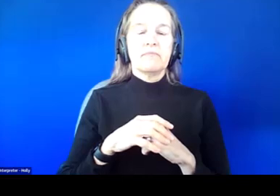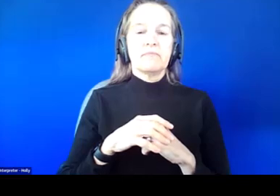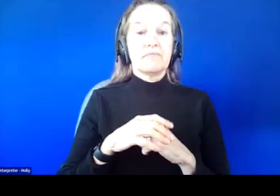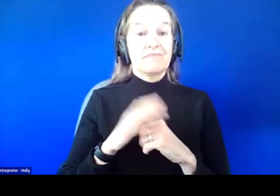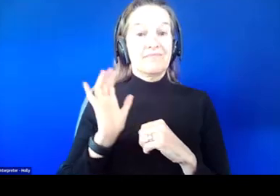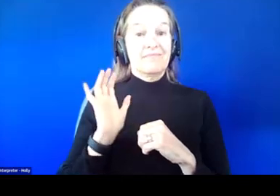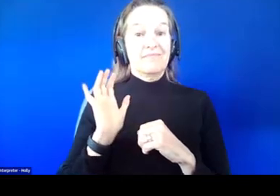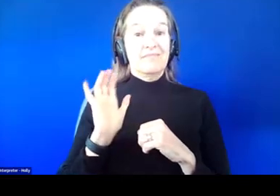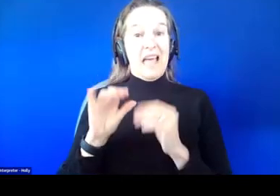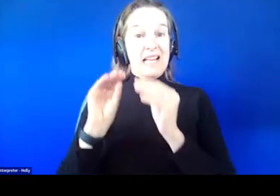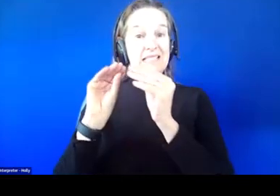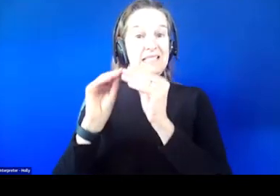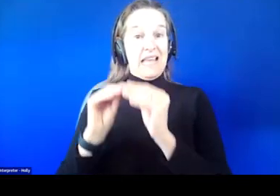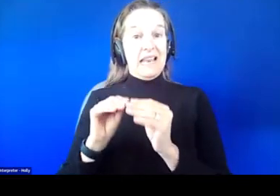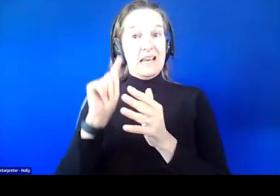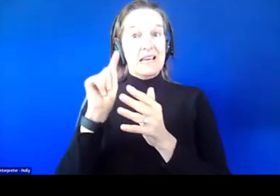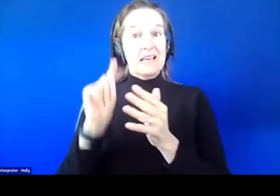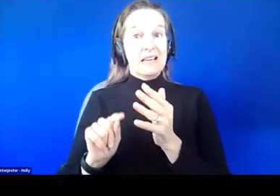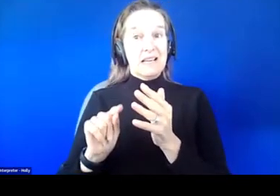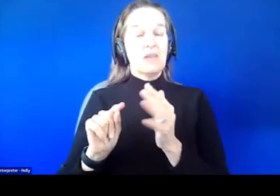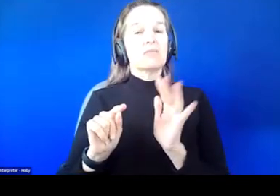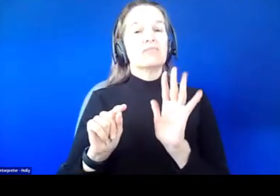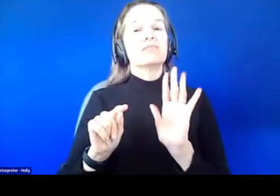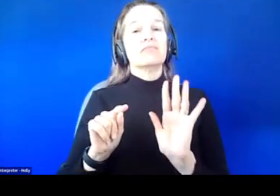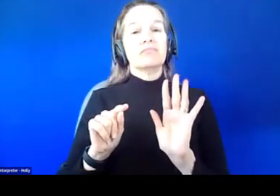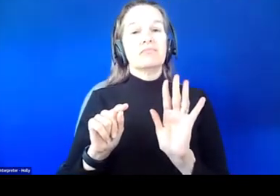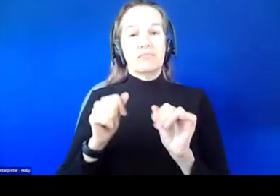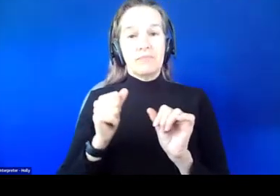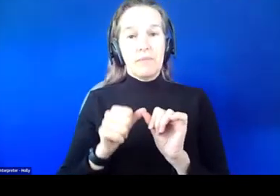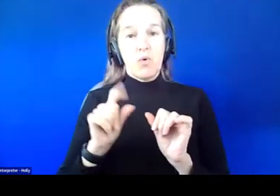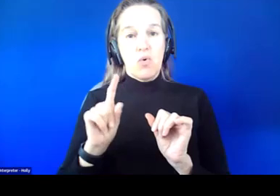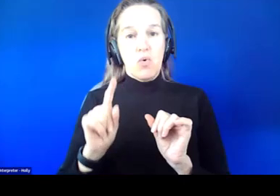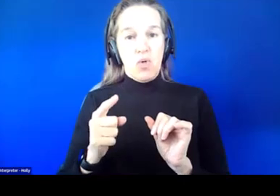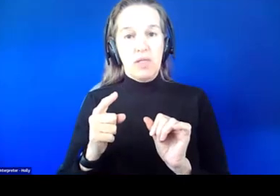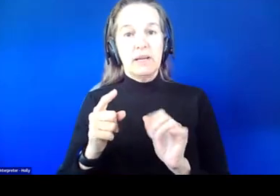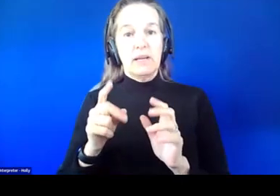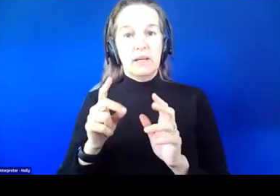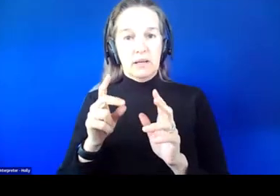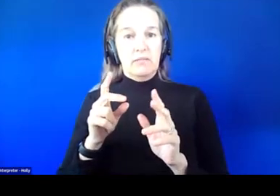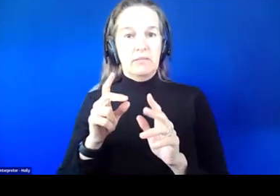reflects only the MFP -funded transitions. So